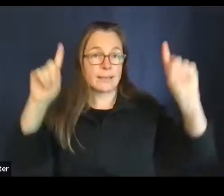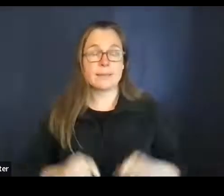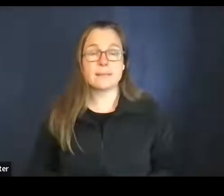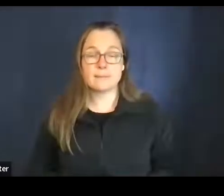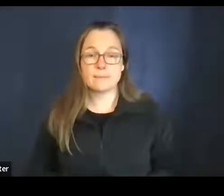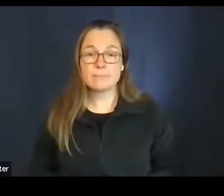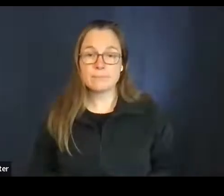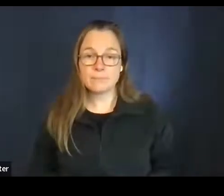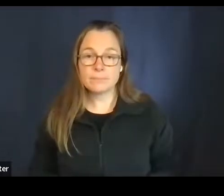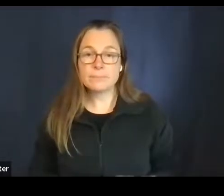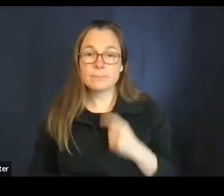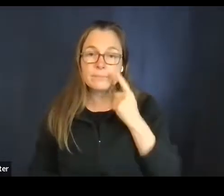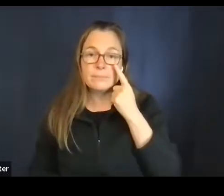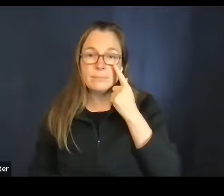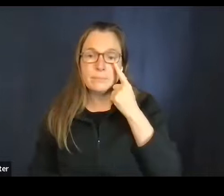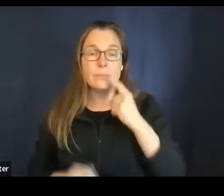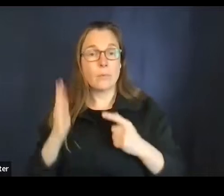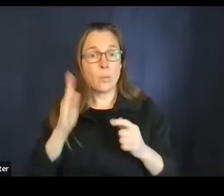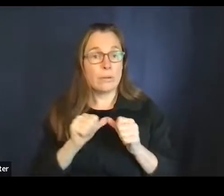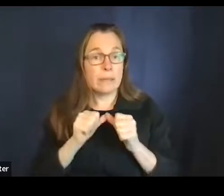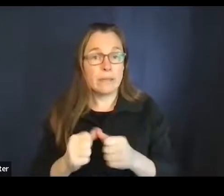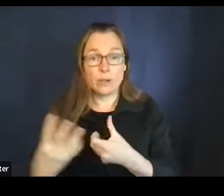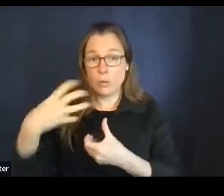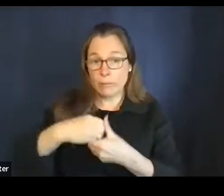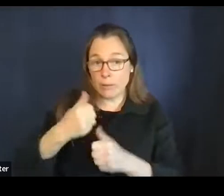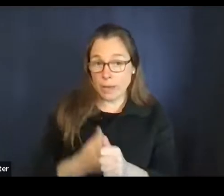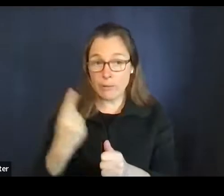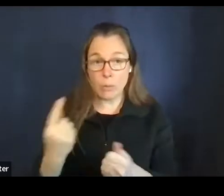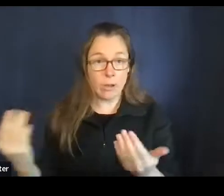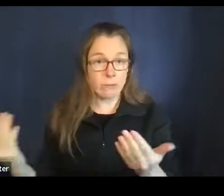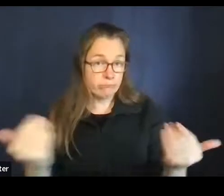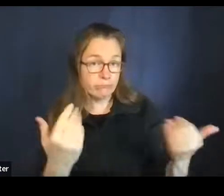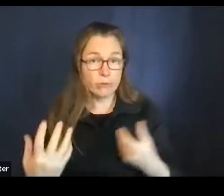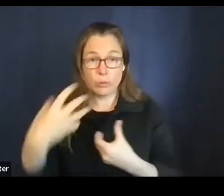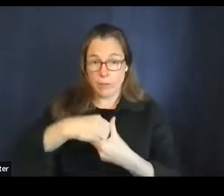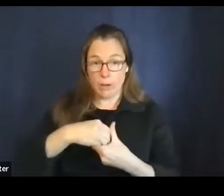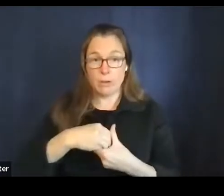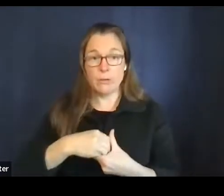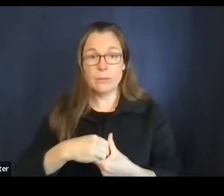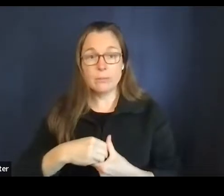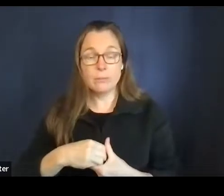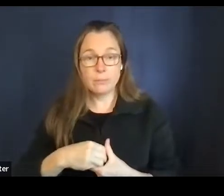In doing this, we will continue to engage Portlanders, and doing so, some of the first things that will happen